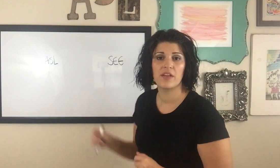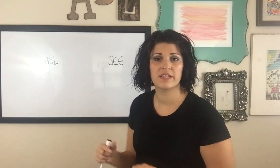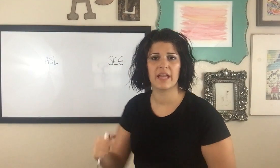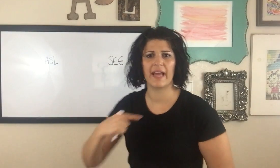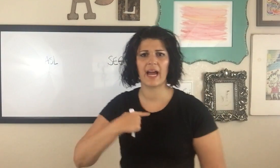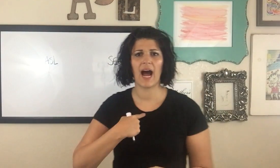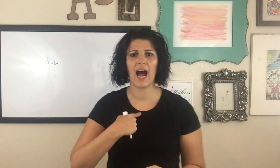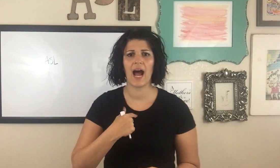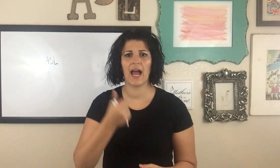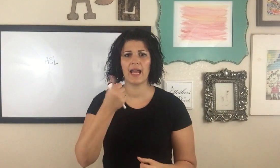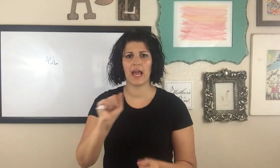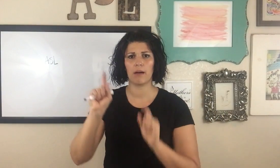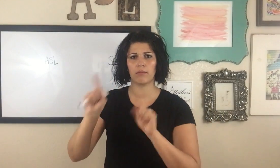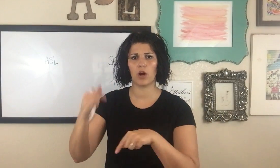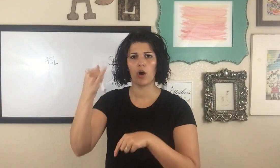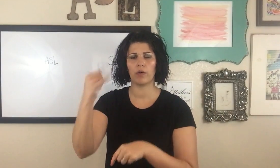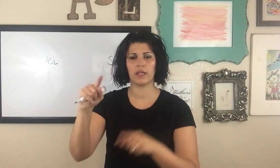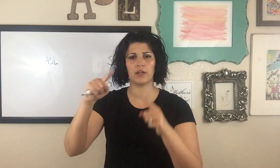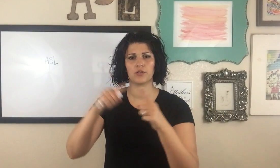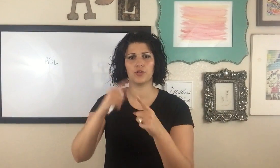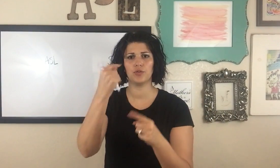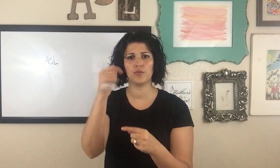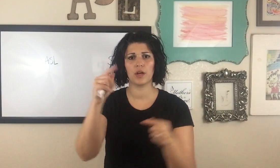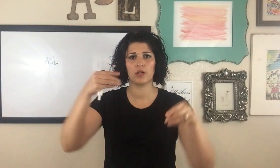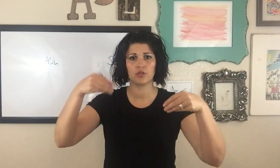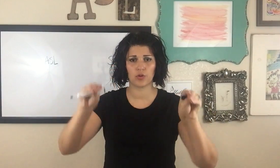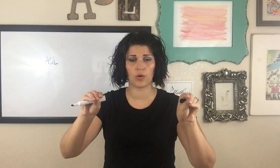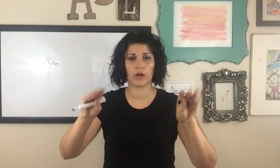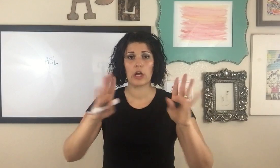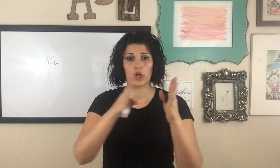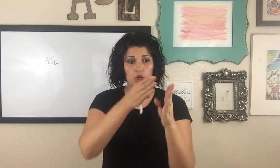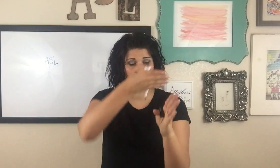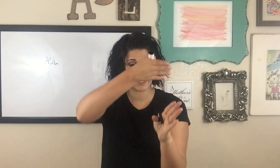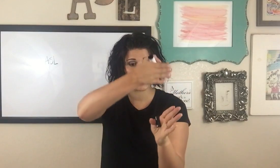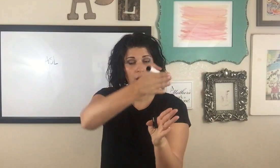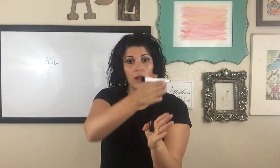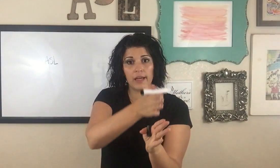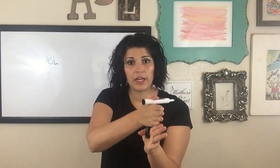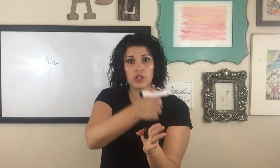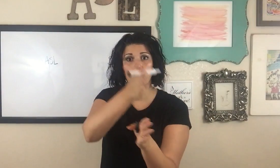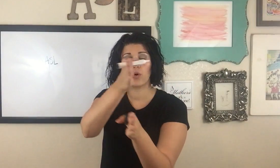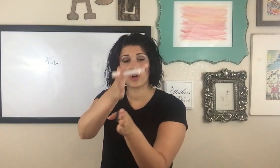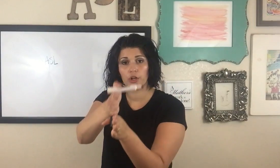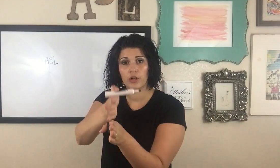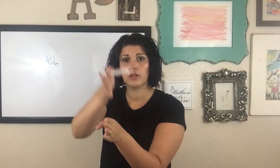This is like I am. Go into the store, you're signing each word.